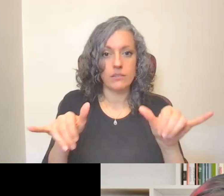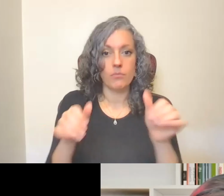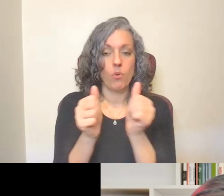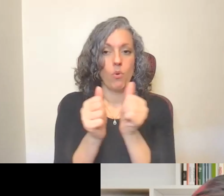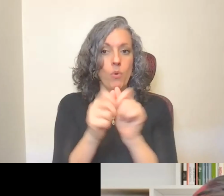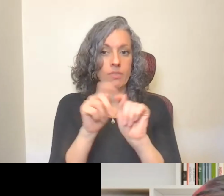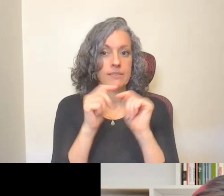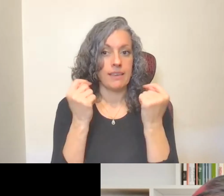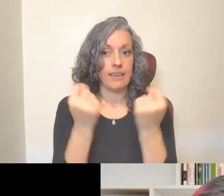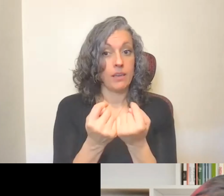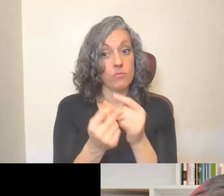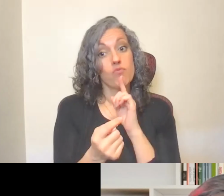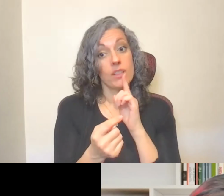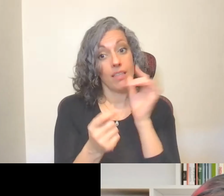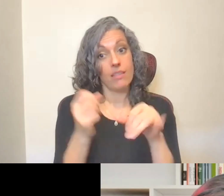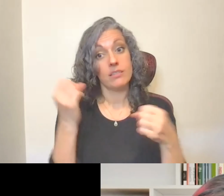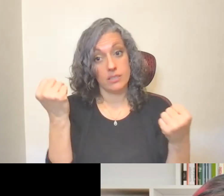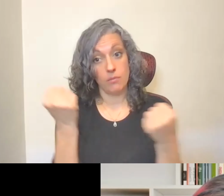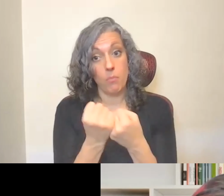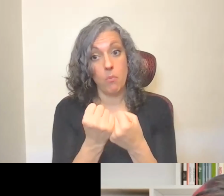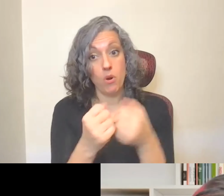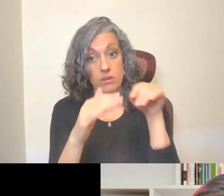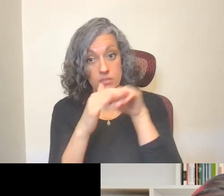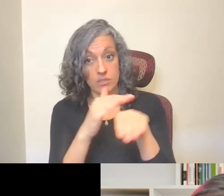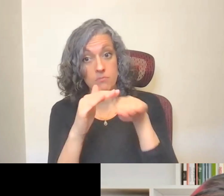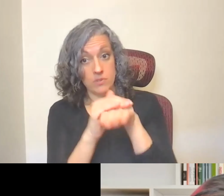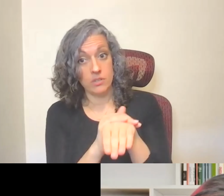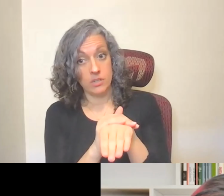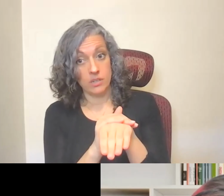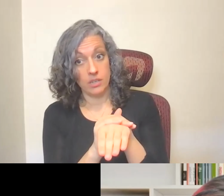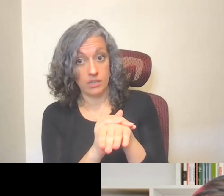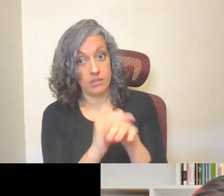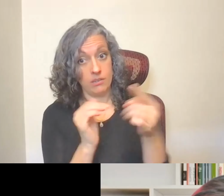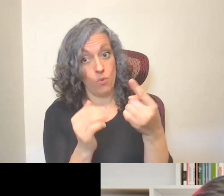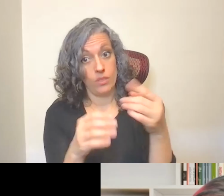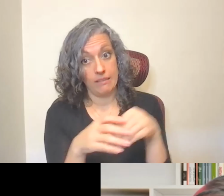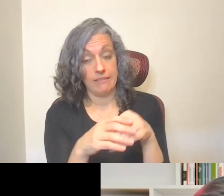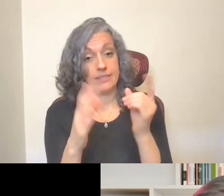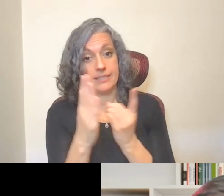that would really support the accessibility, not only in, you know, design and annotation, but when